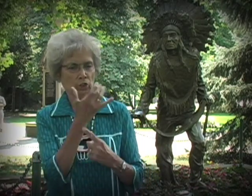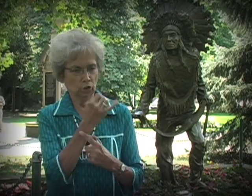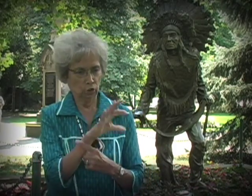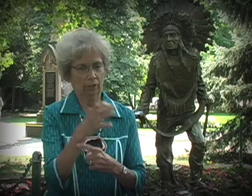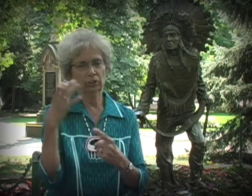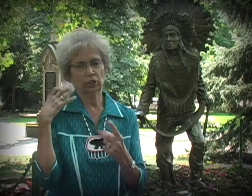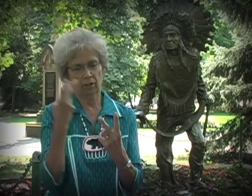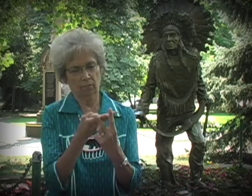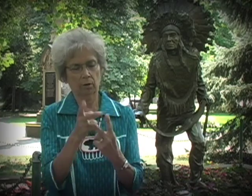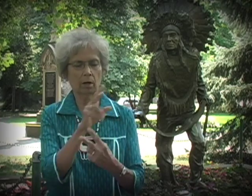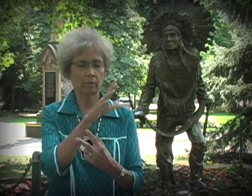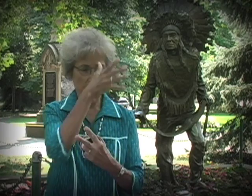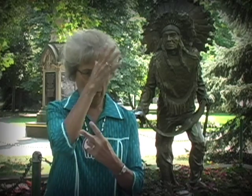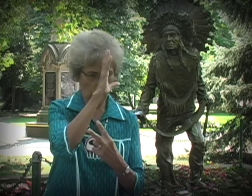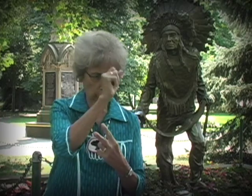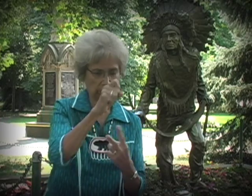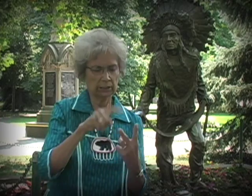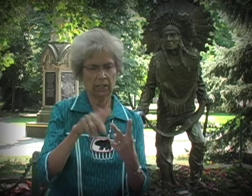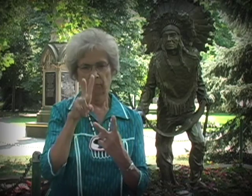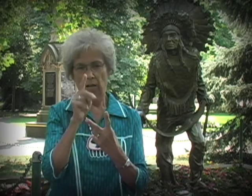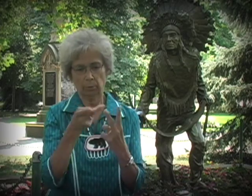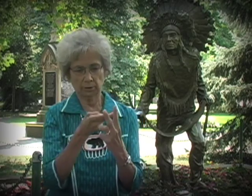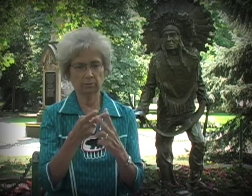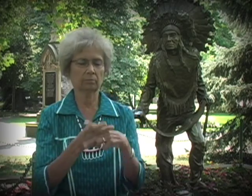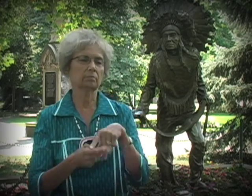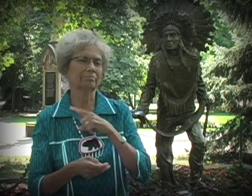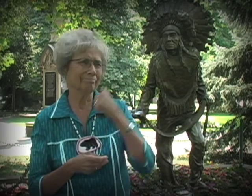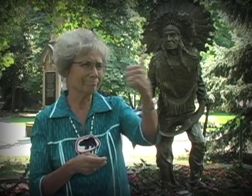Both of them were Chiefs - Chief Clinton and Chief VD.